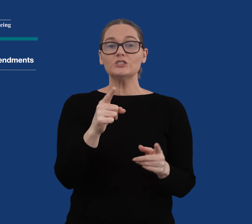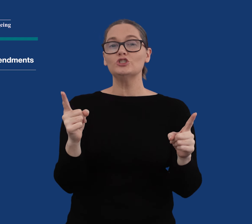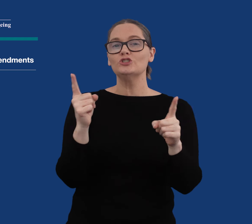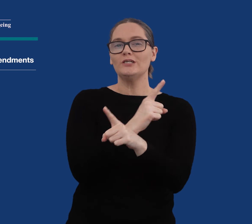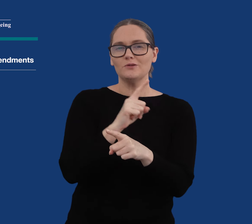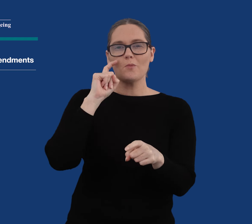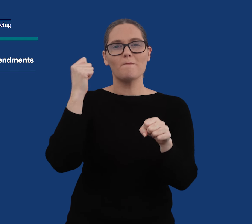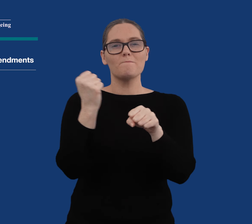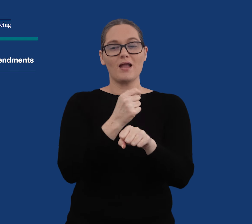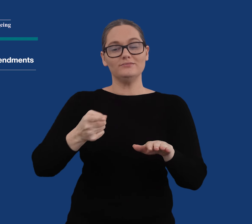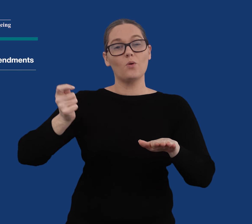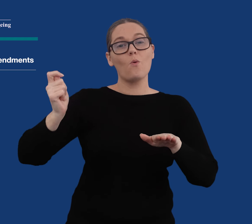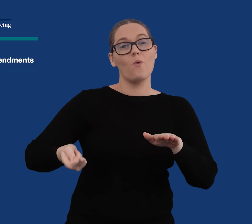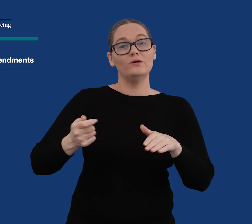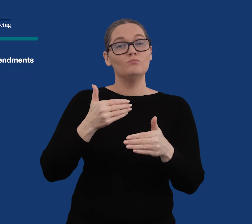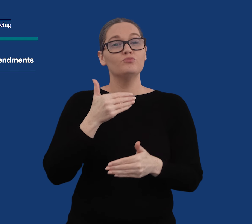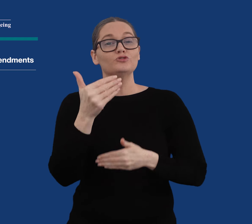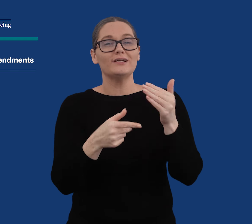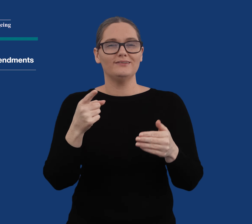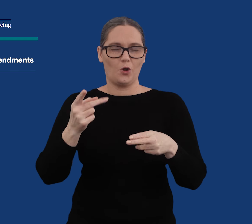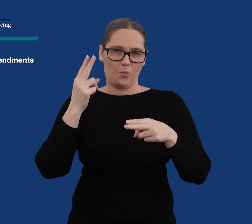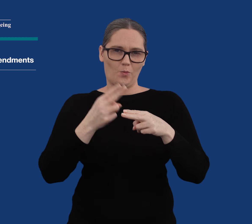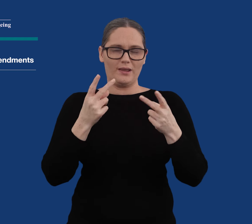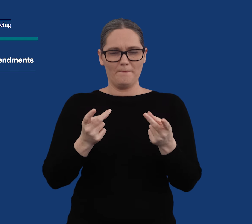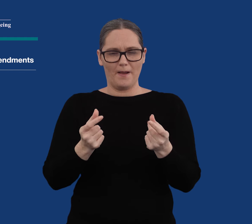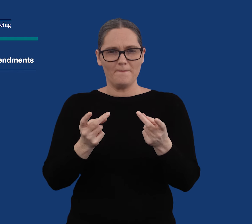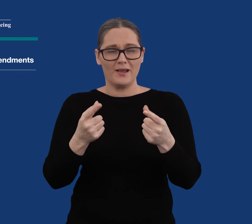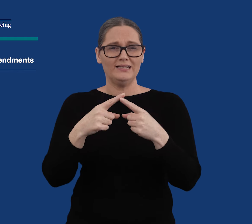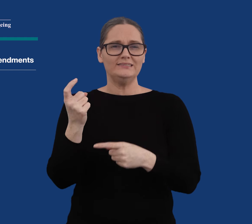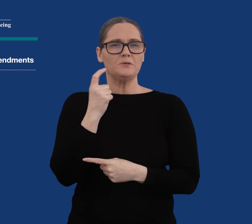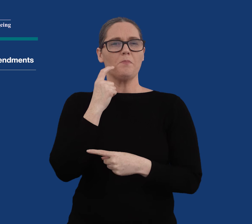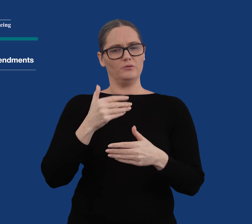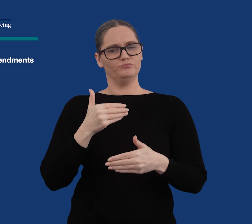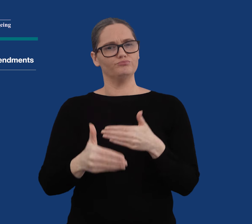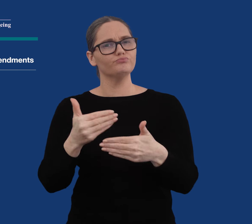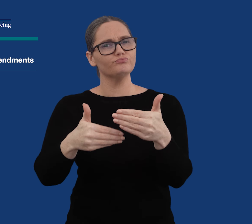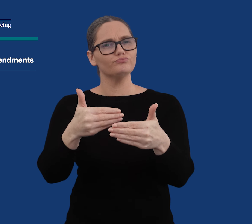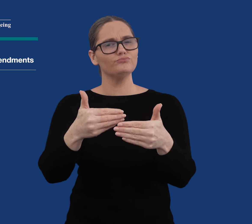This change will allow for quicker and simpler court proceedings.